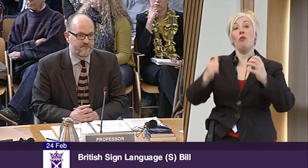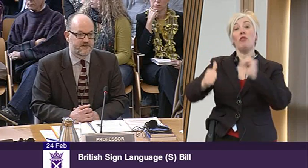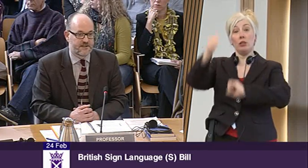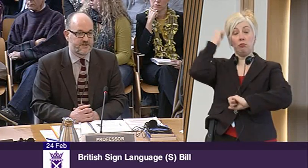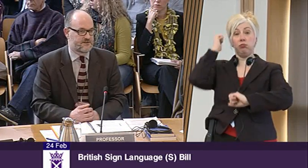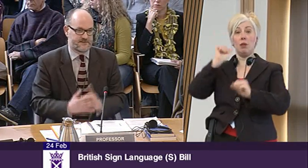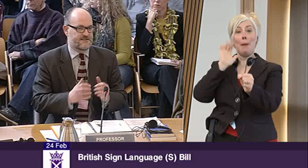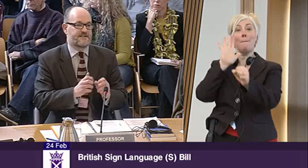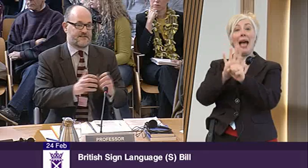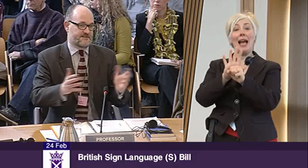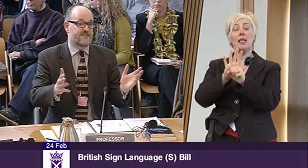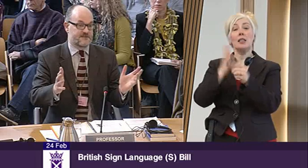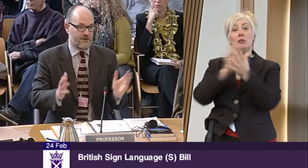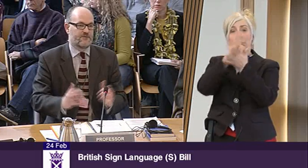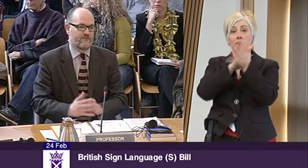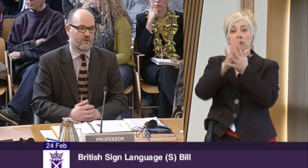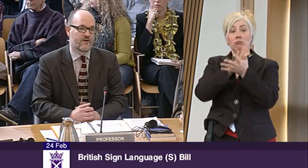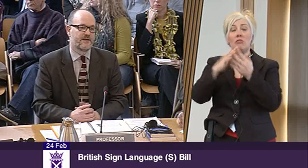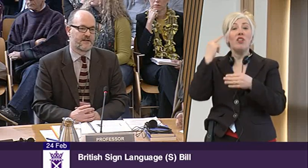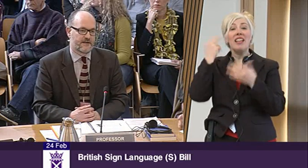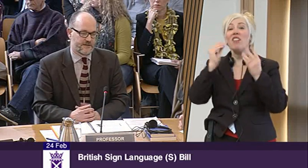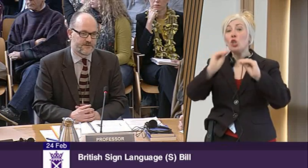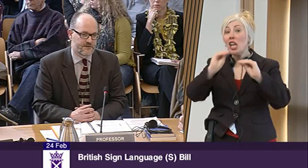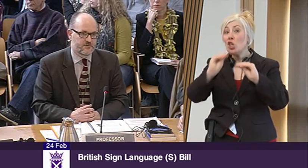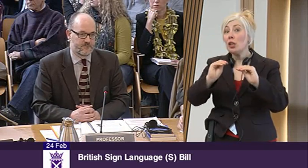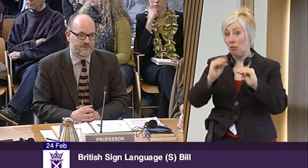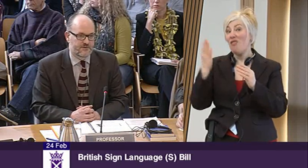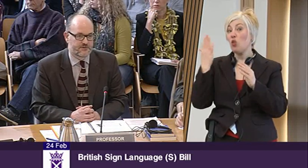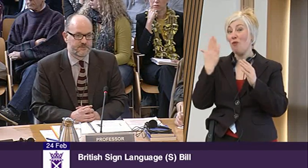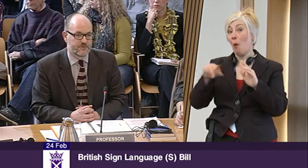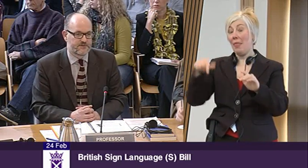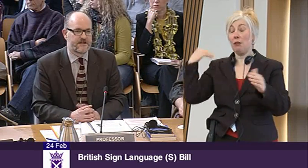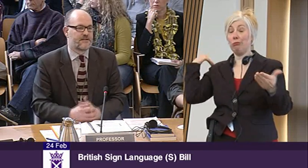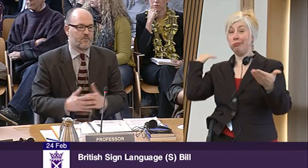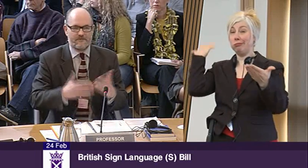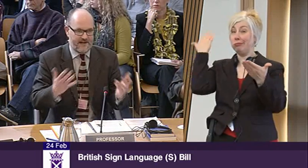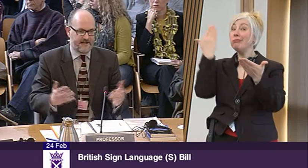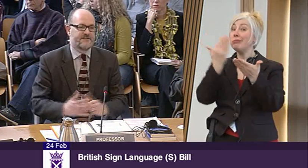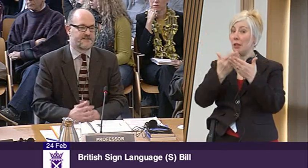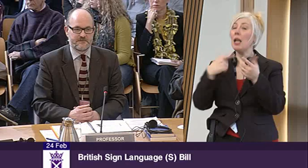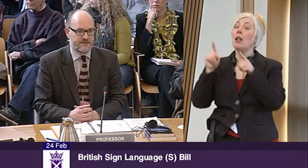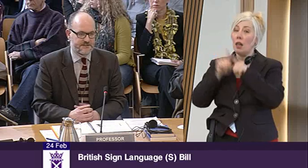in deaf education set the tone for social provision across the board. We have had disability